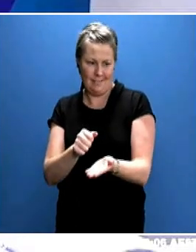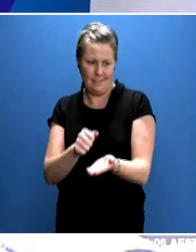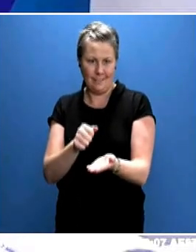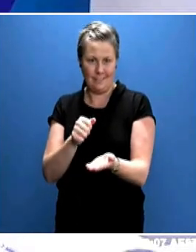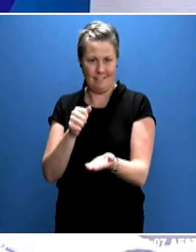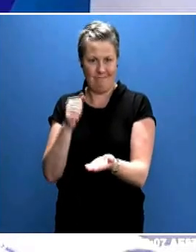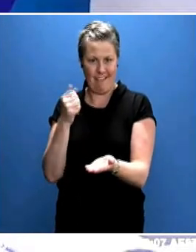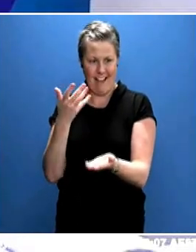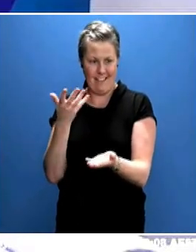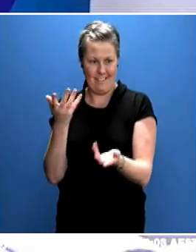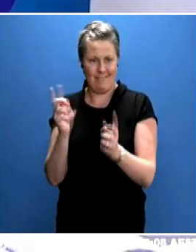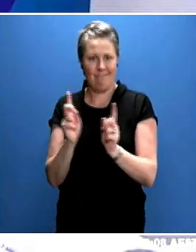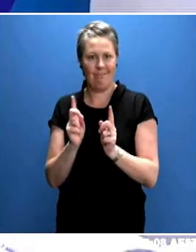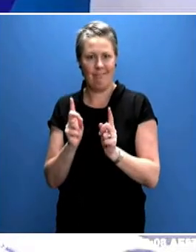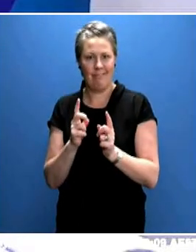Potentially. Yes, okay.